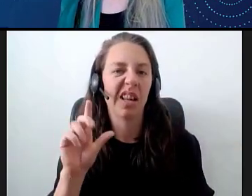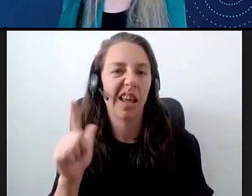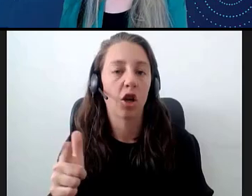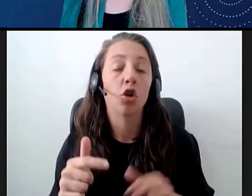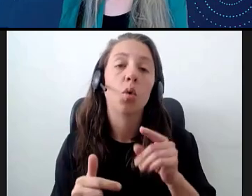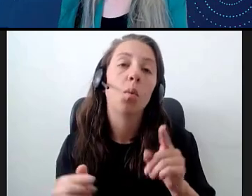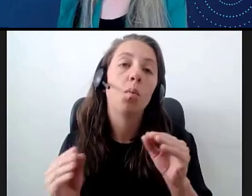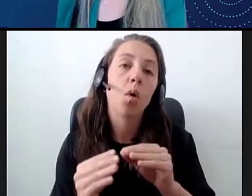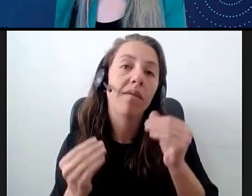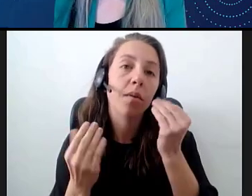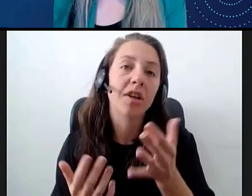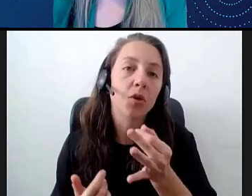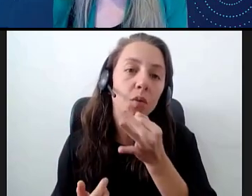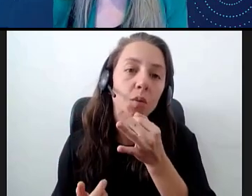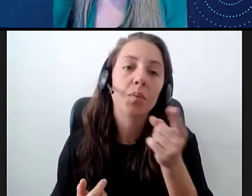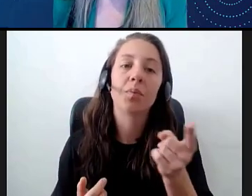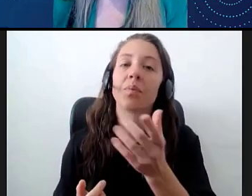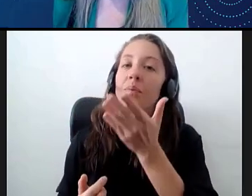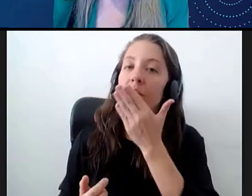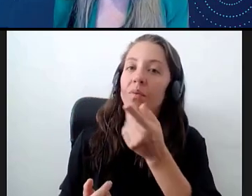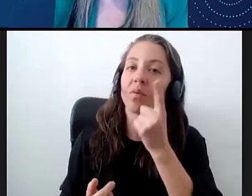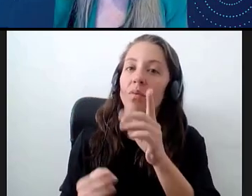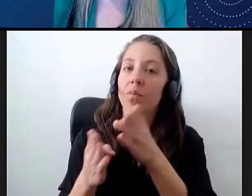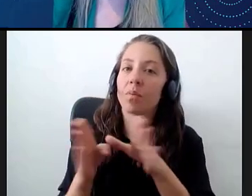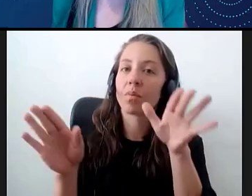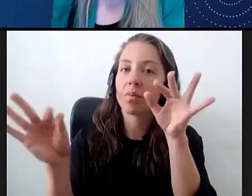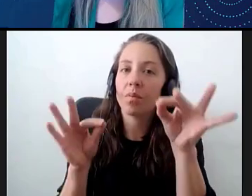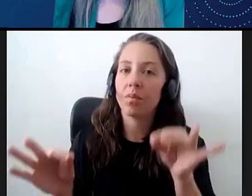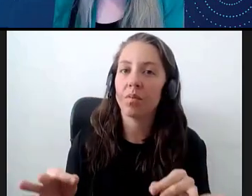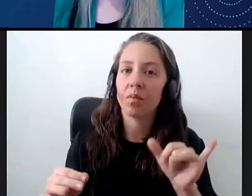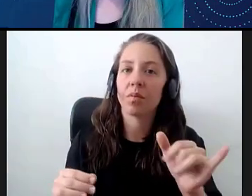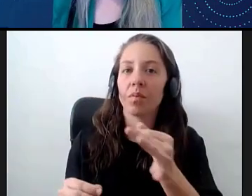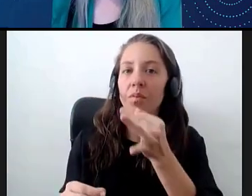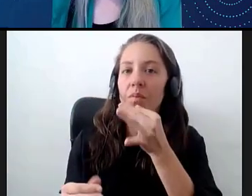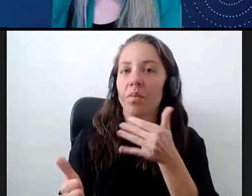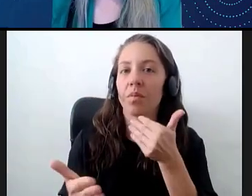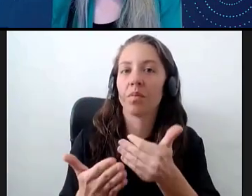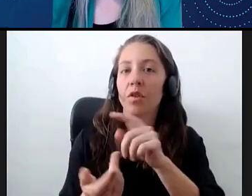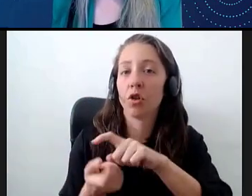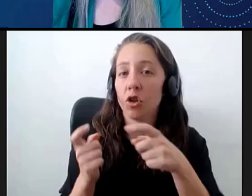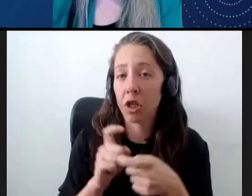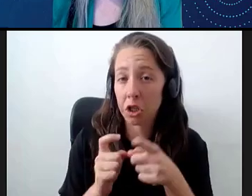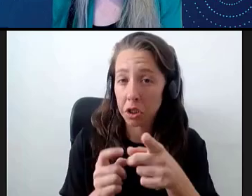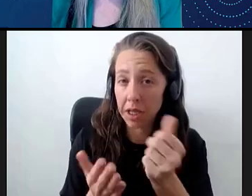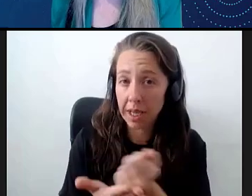Cynthia Dwyer Well, thank you for the overview of upcoming changes. Is there anything else that you would like people to know?